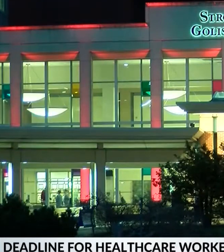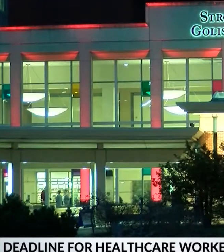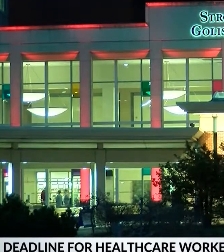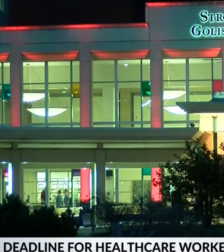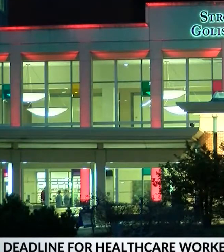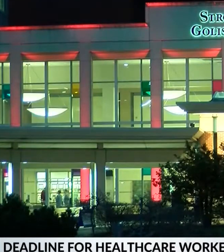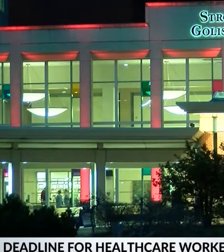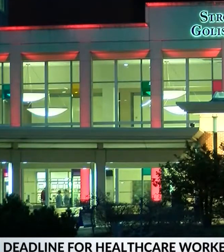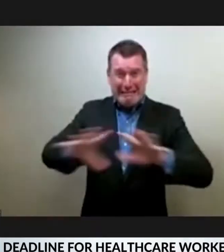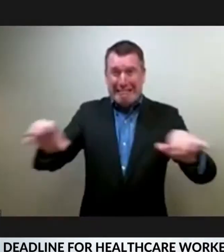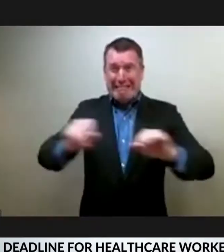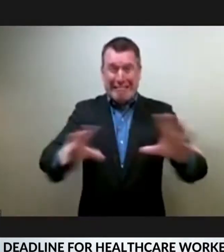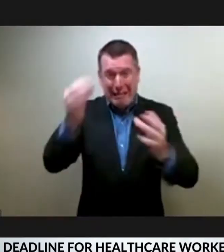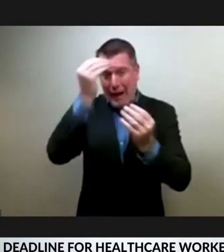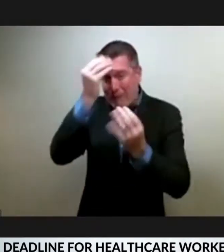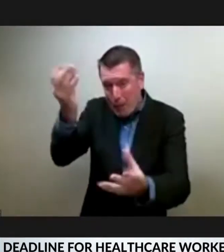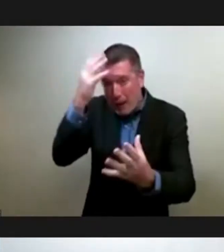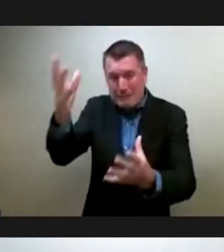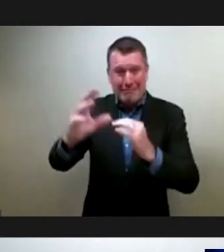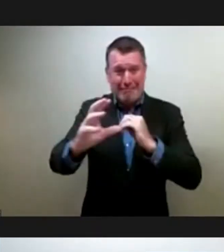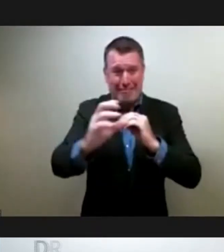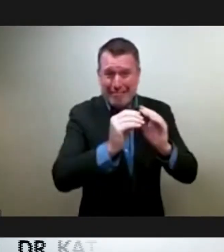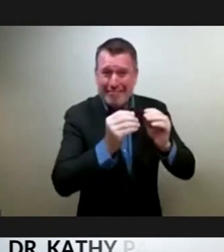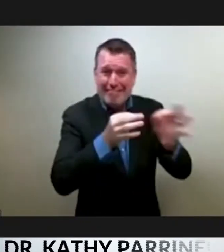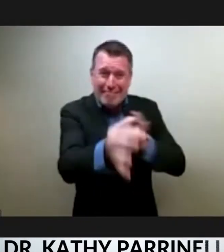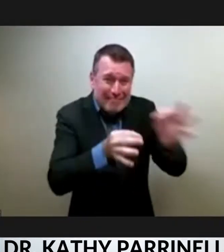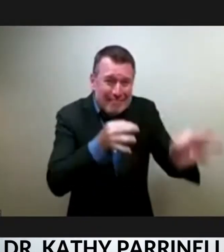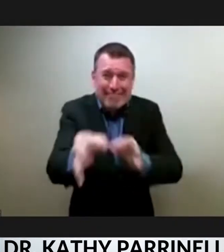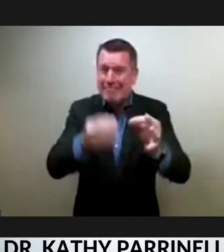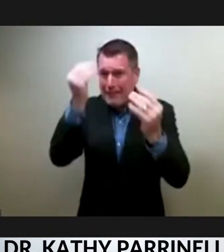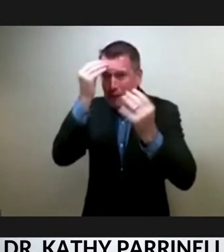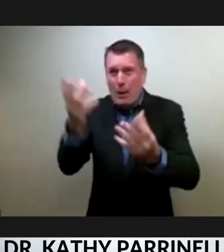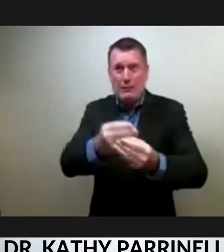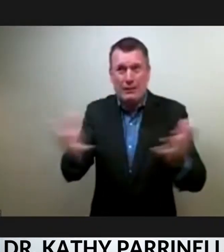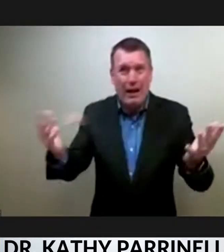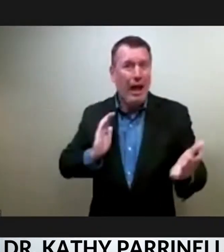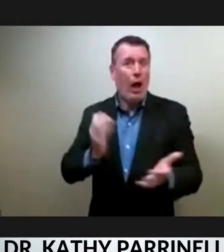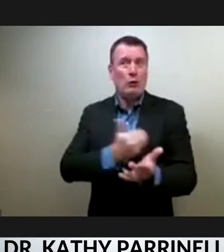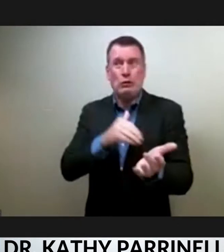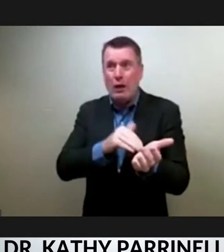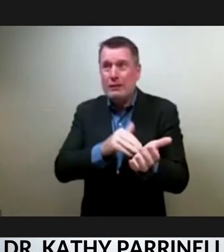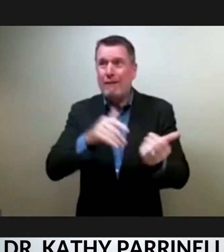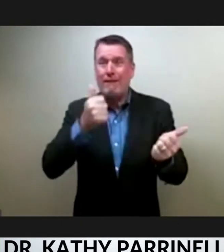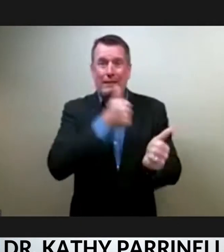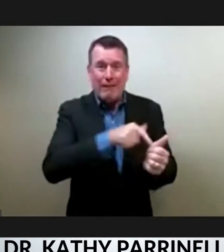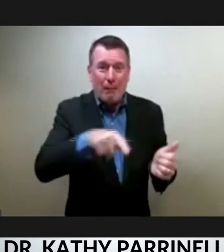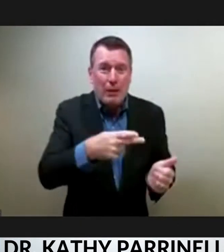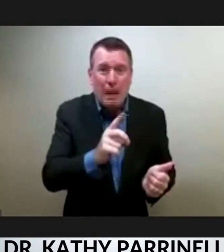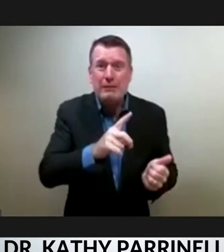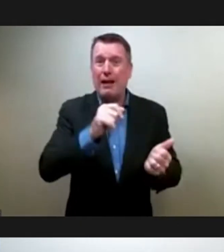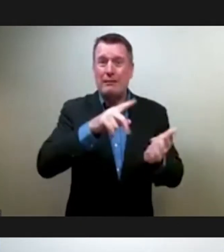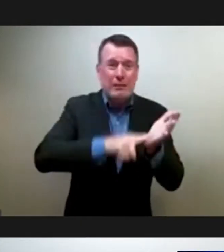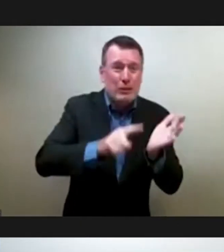potential shortages. I know from both perspectives at each of the health systems, that they will have their job one day or one month